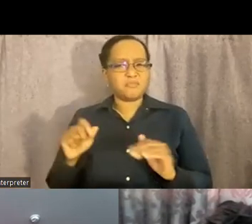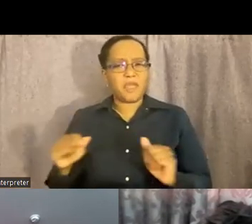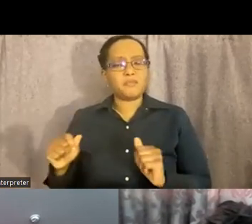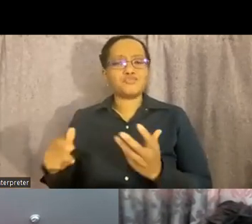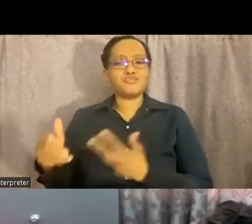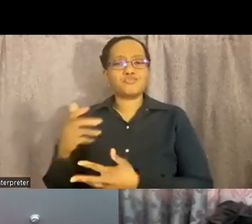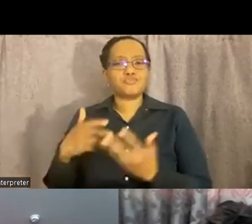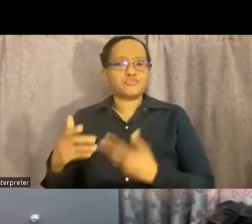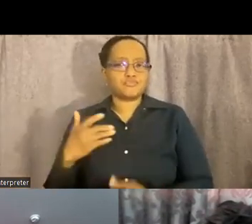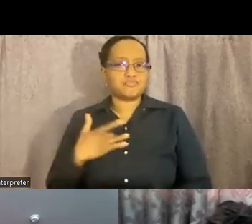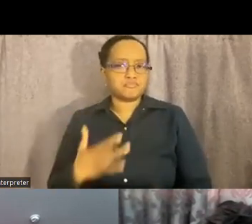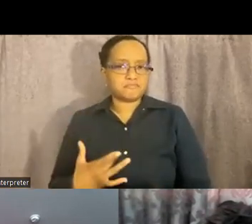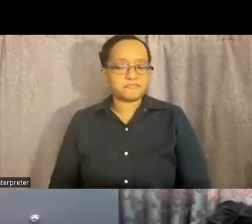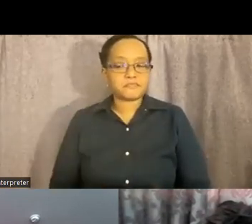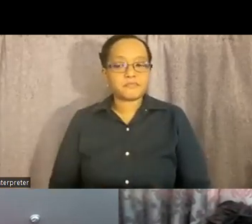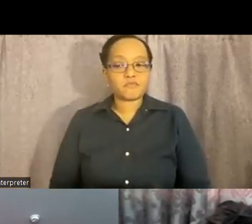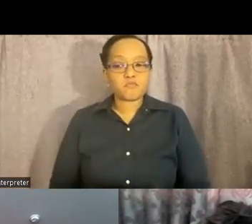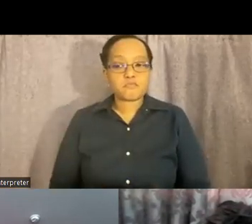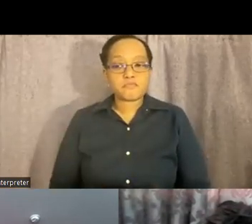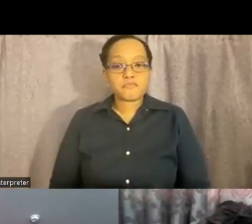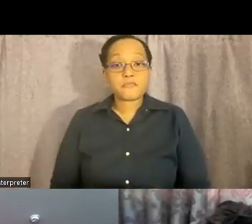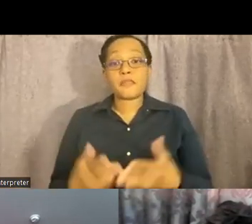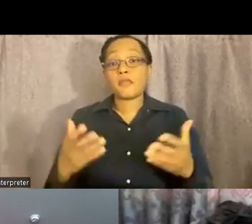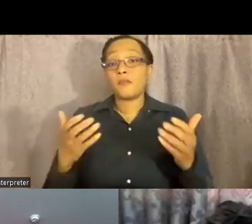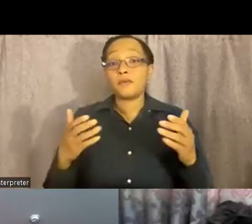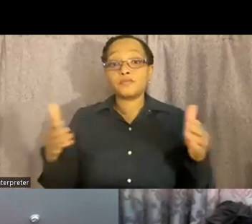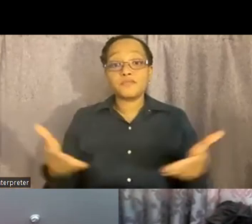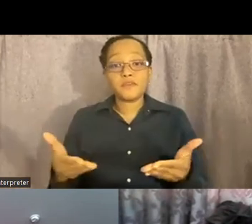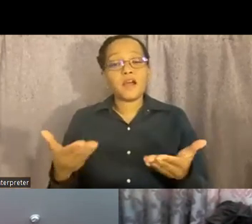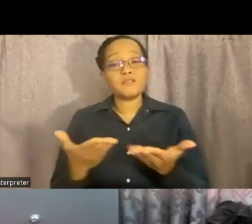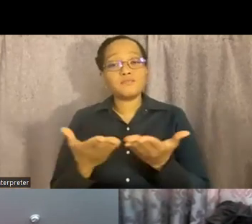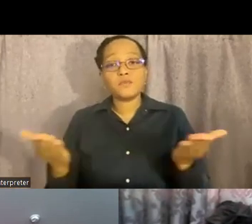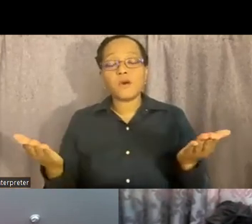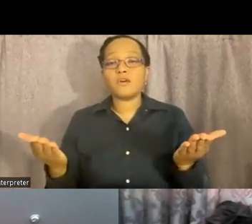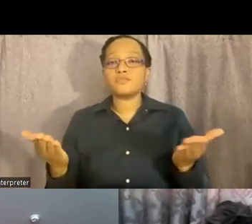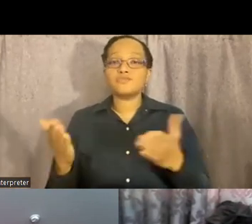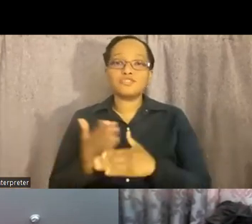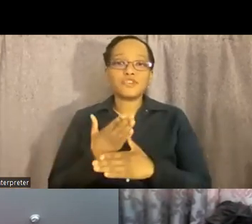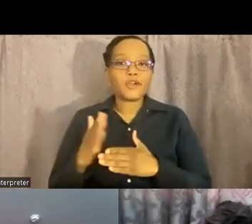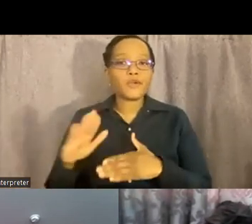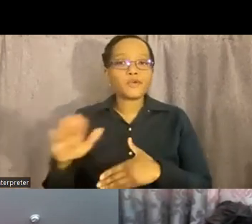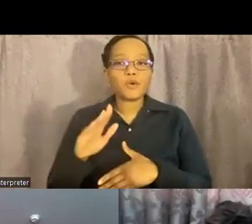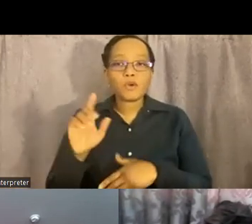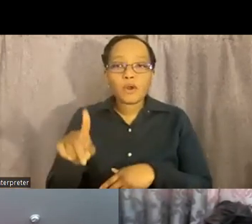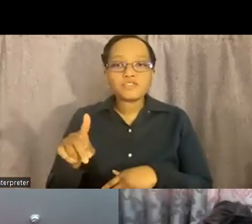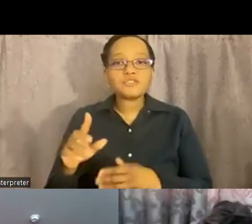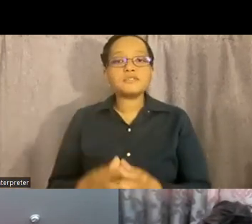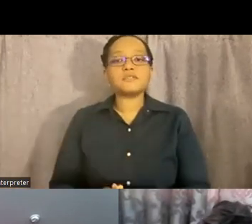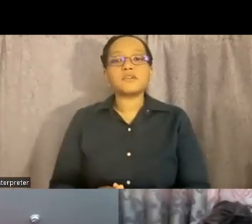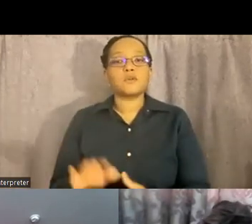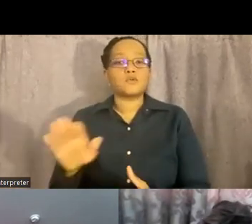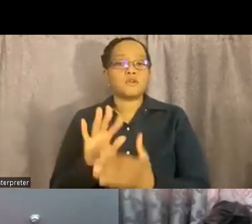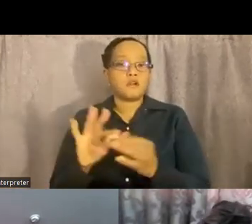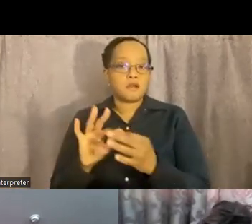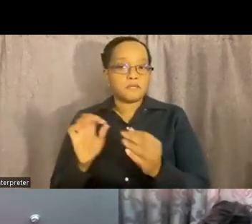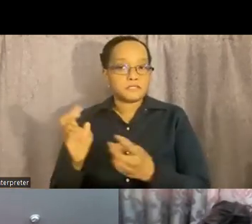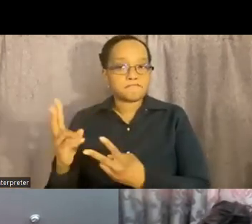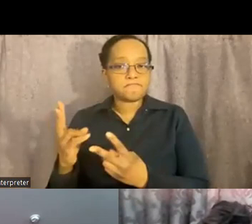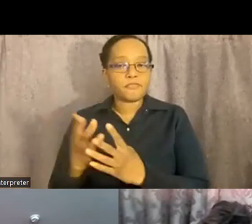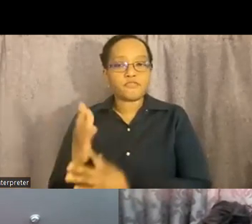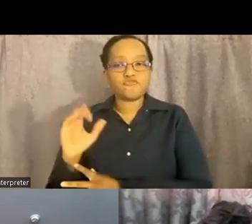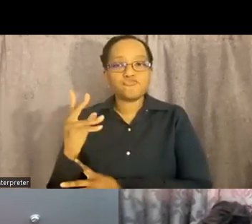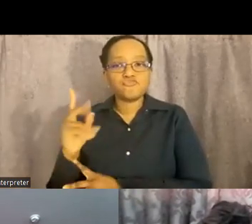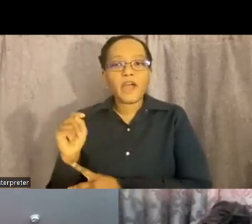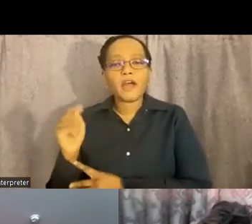I want to invite folks to share questions or comments on what we heard from Elizabeth,